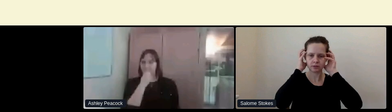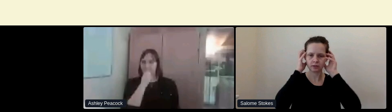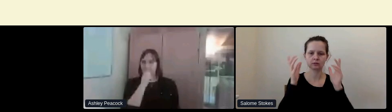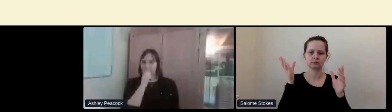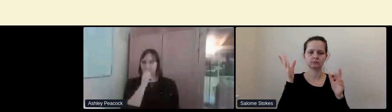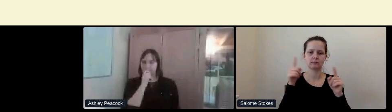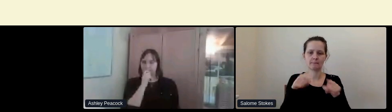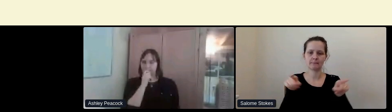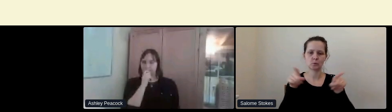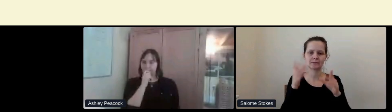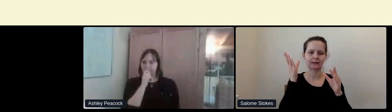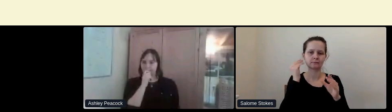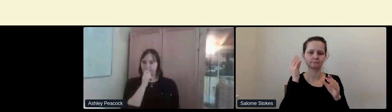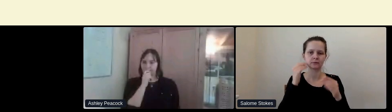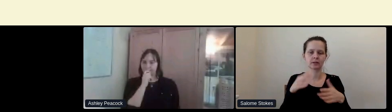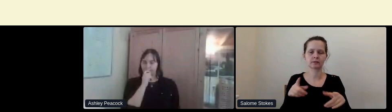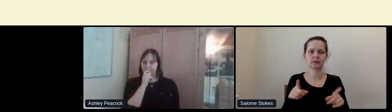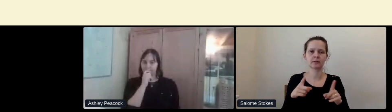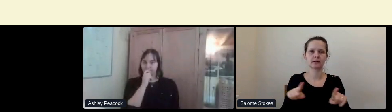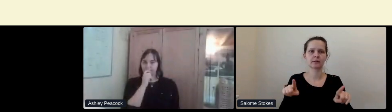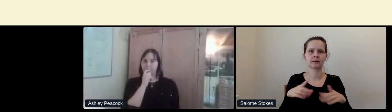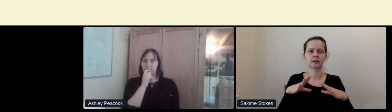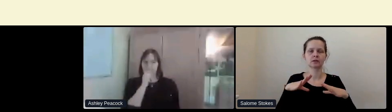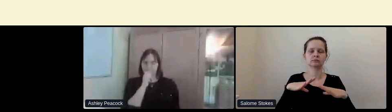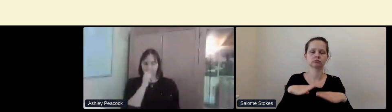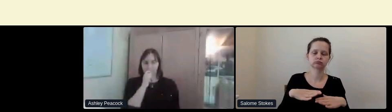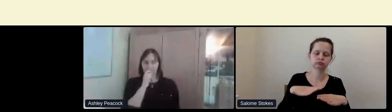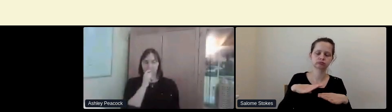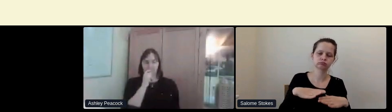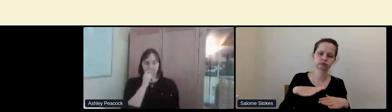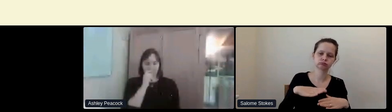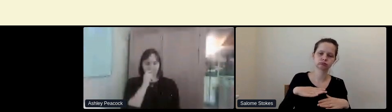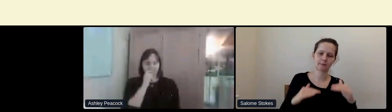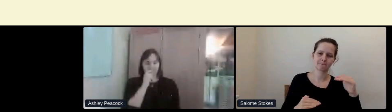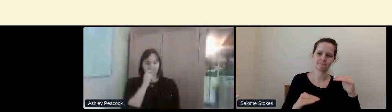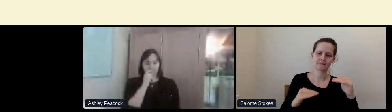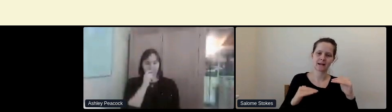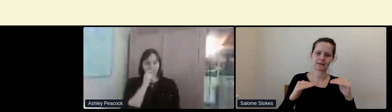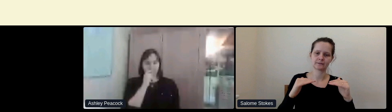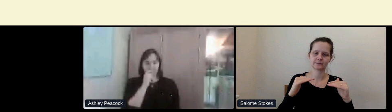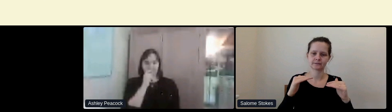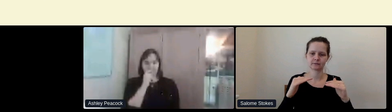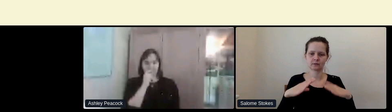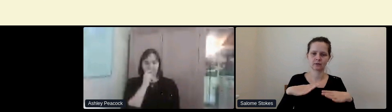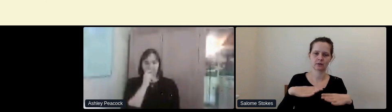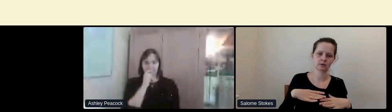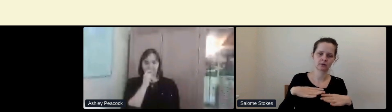is one of the ways that I can regain some of those spoons - it's an attempt to kind of pull back the